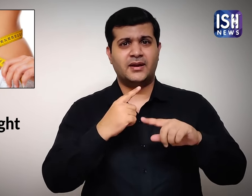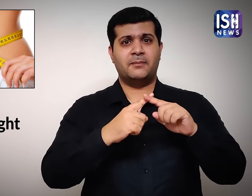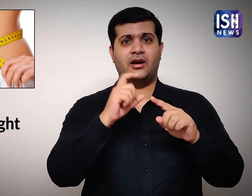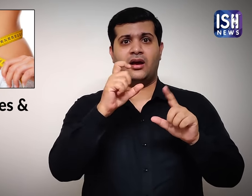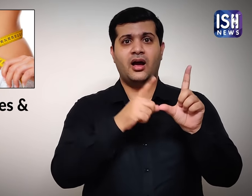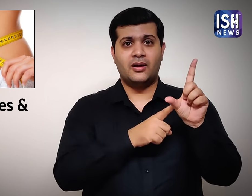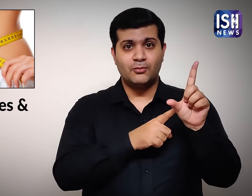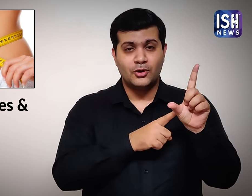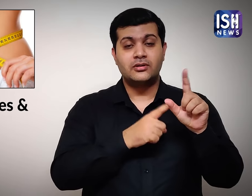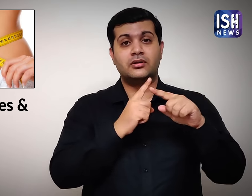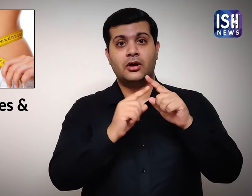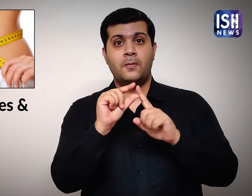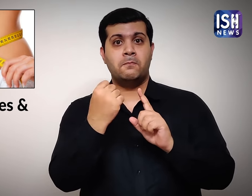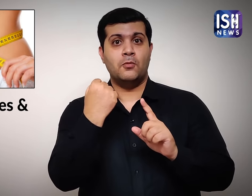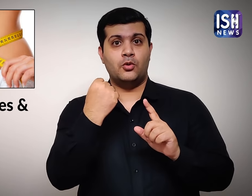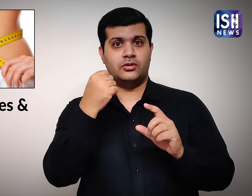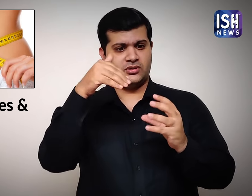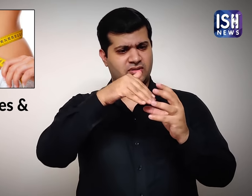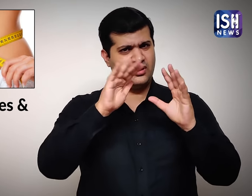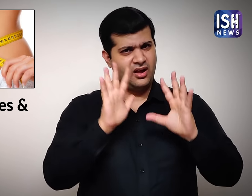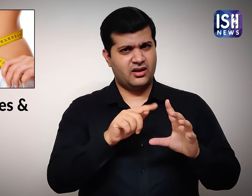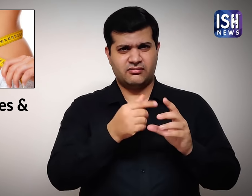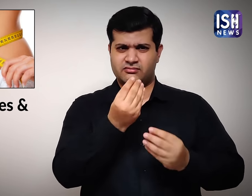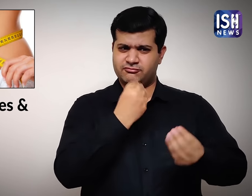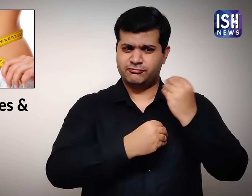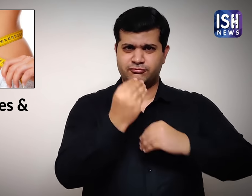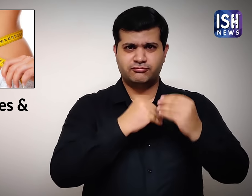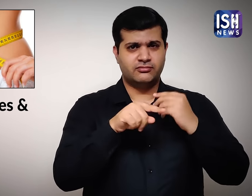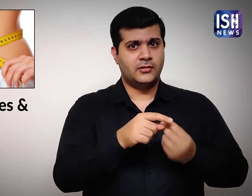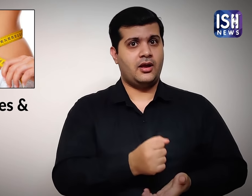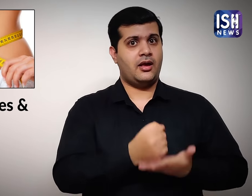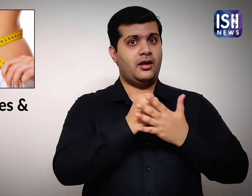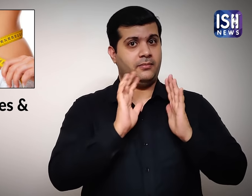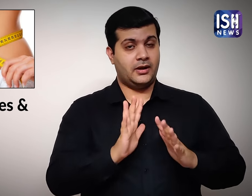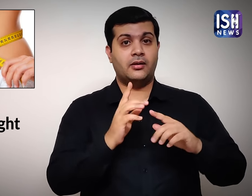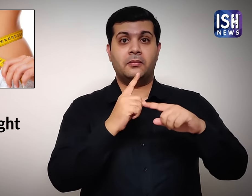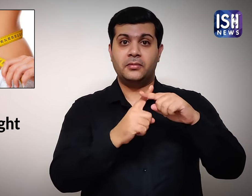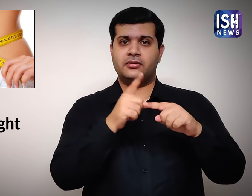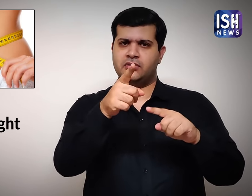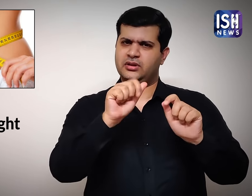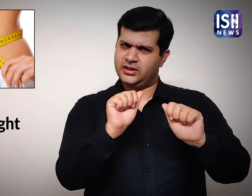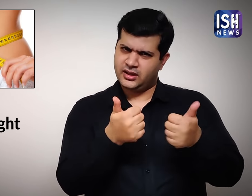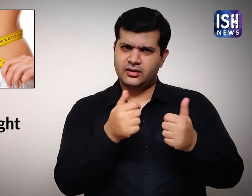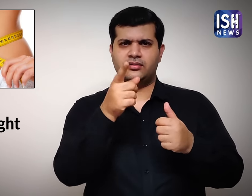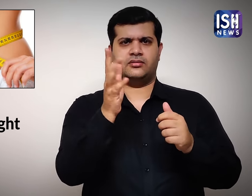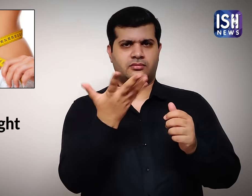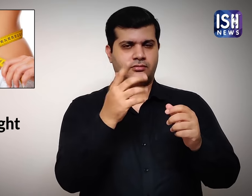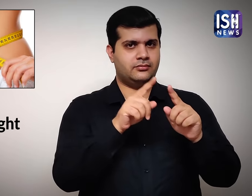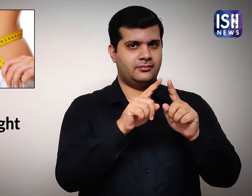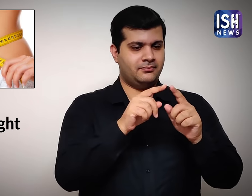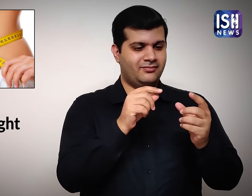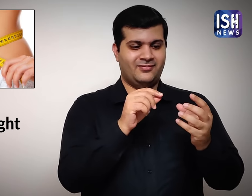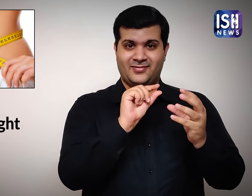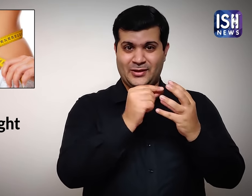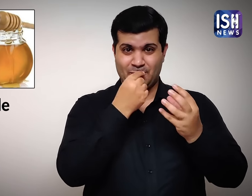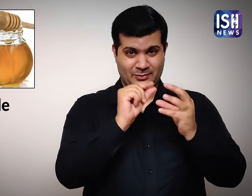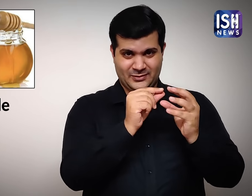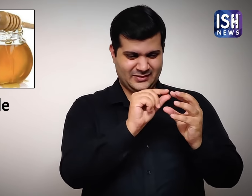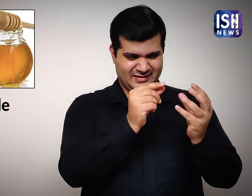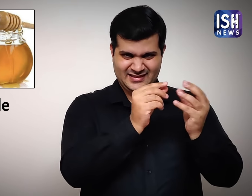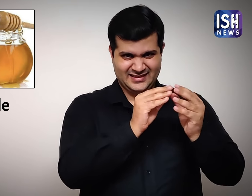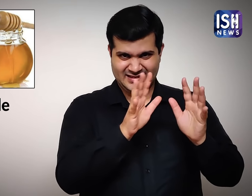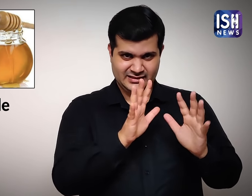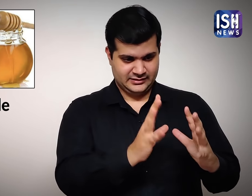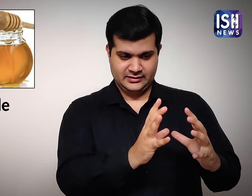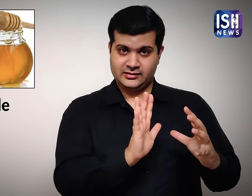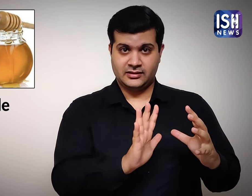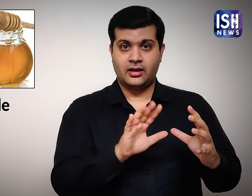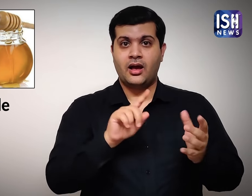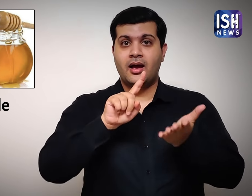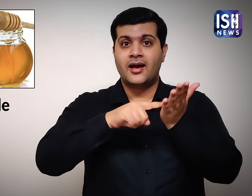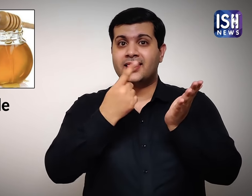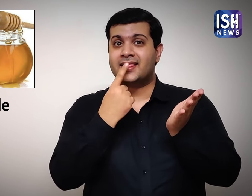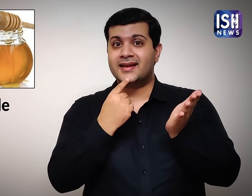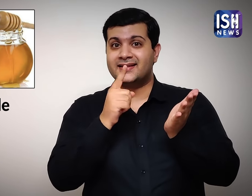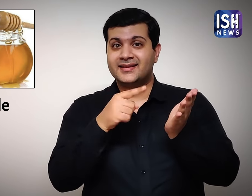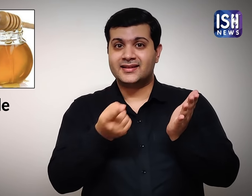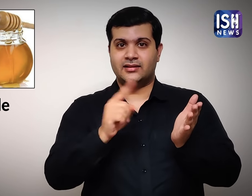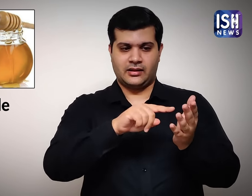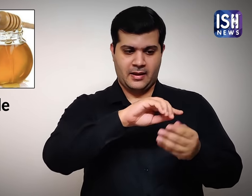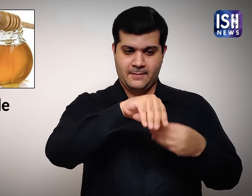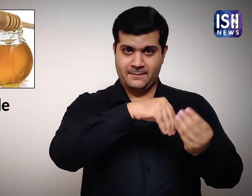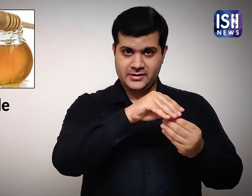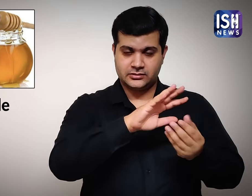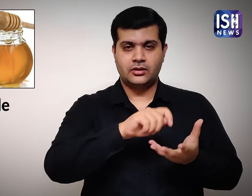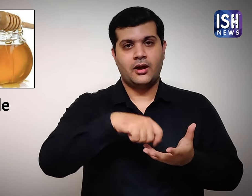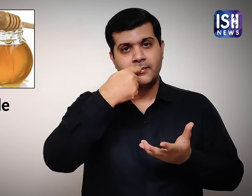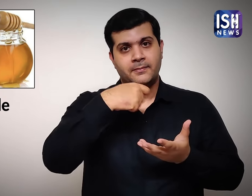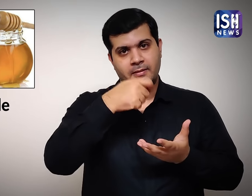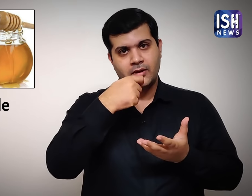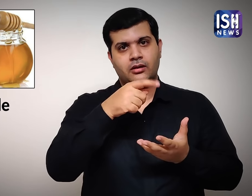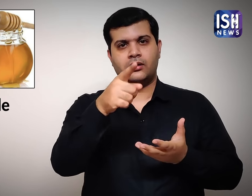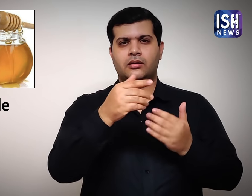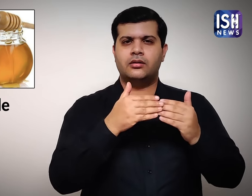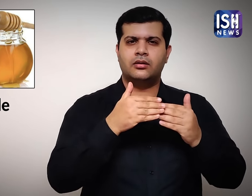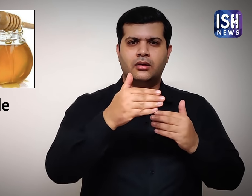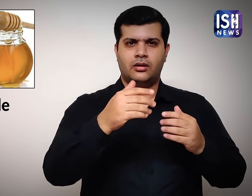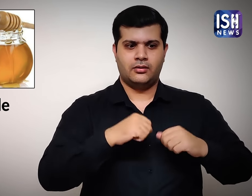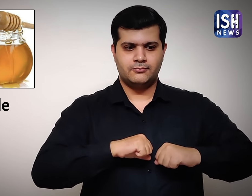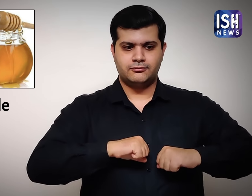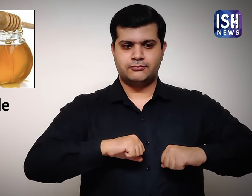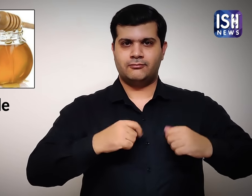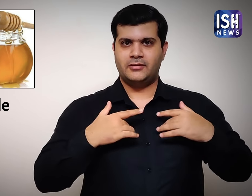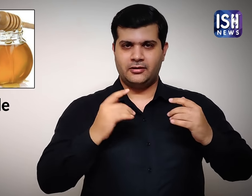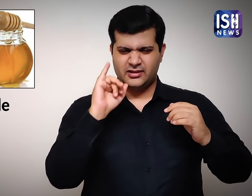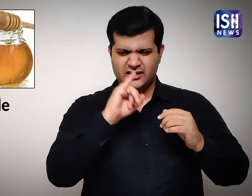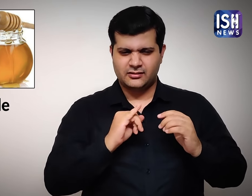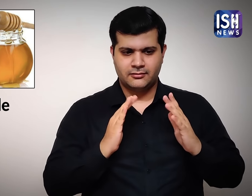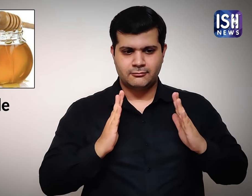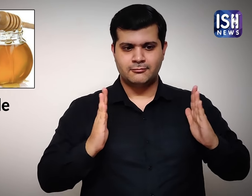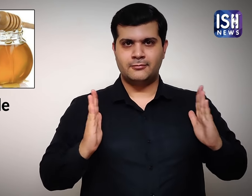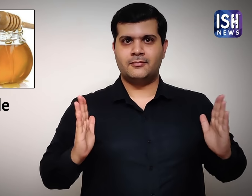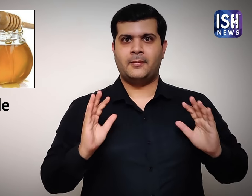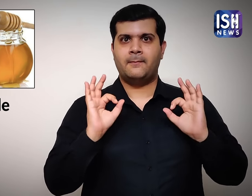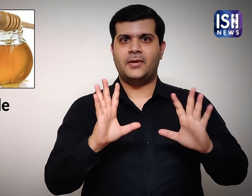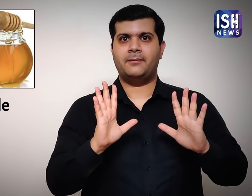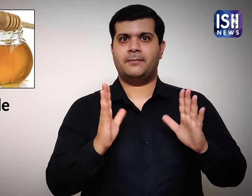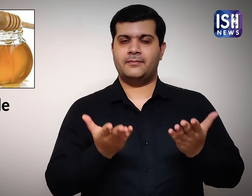It has a lot of carbohydrates and proteins so having custard apples with honey can help gain weight.